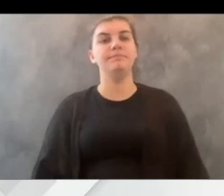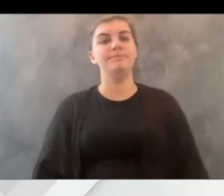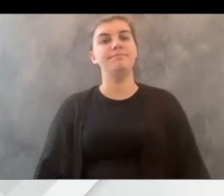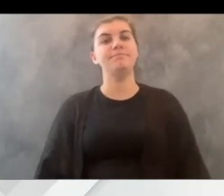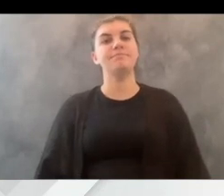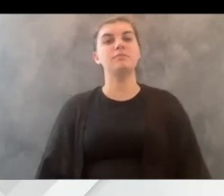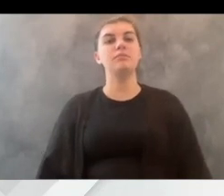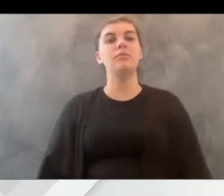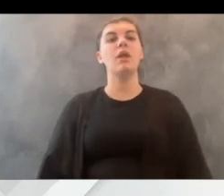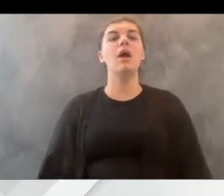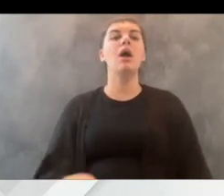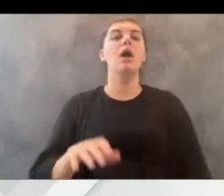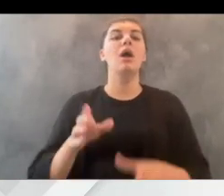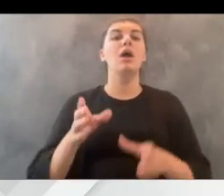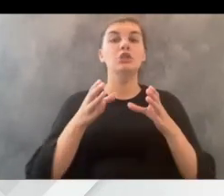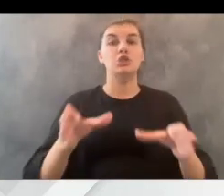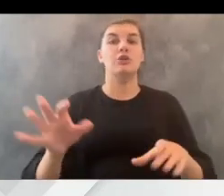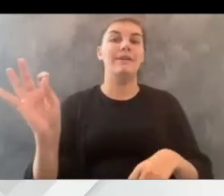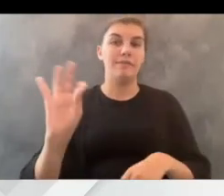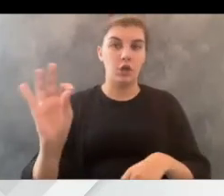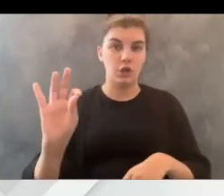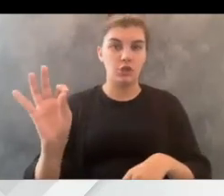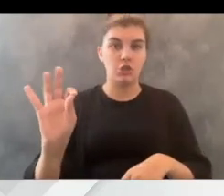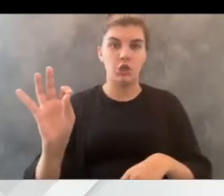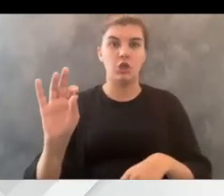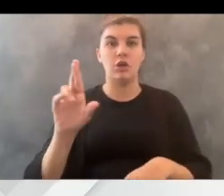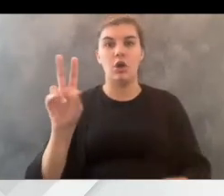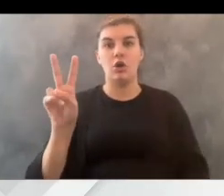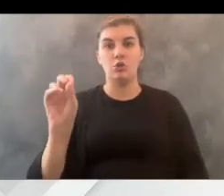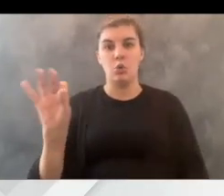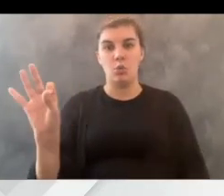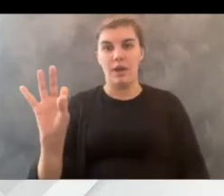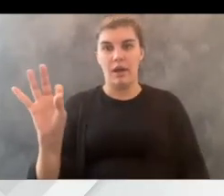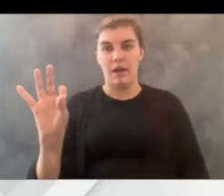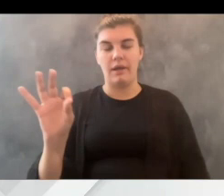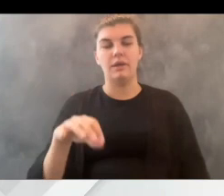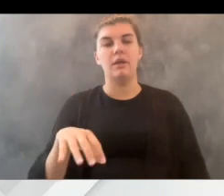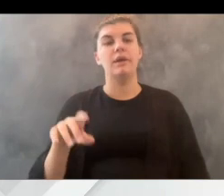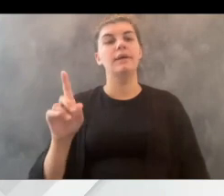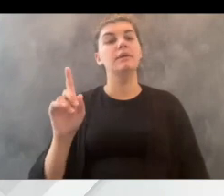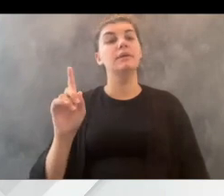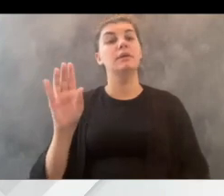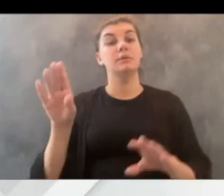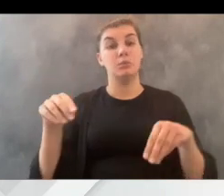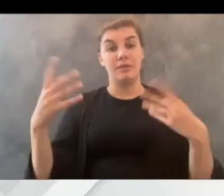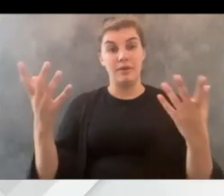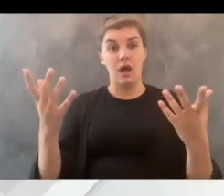Street furniture is scoped in R209: where provided, street furniture must comply